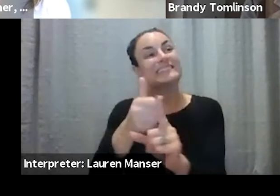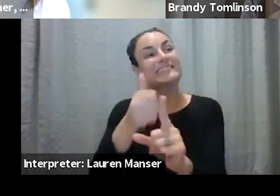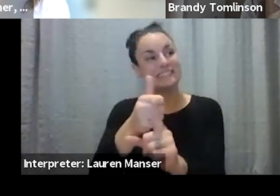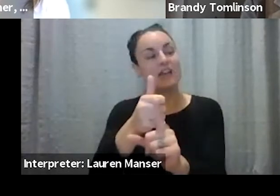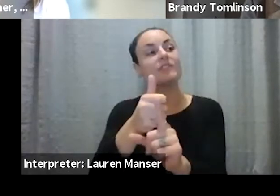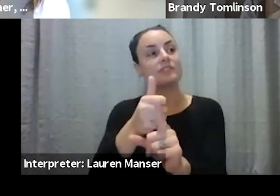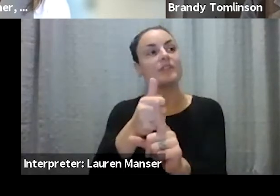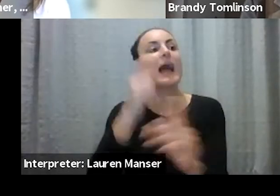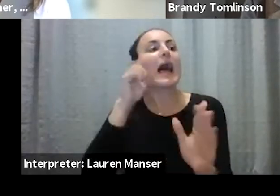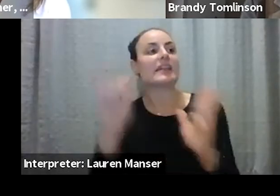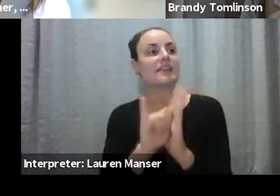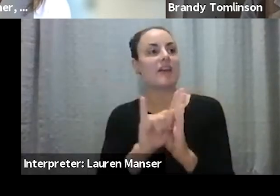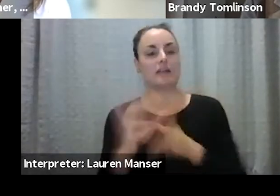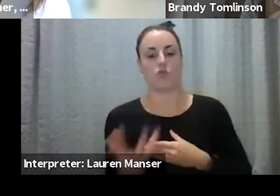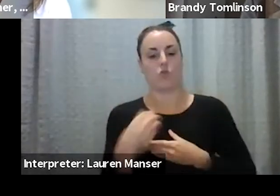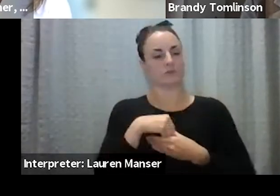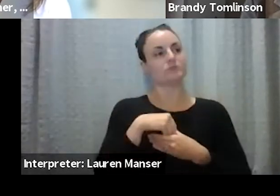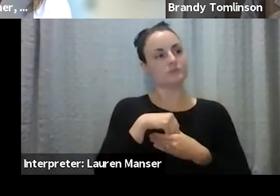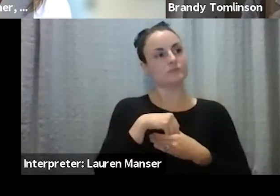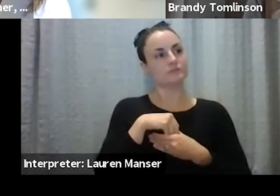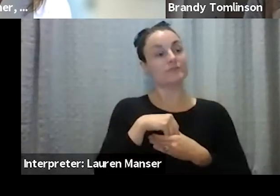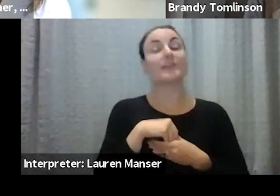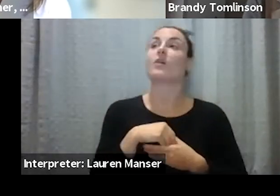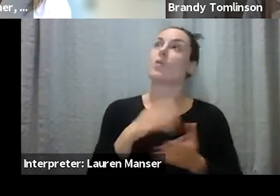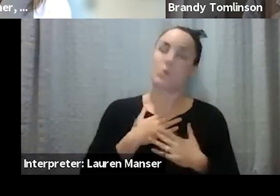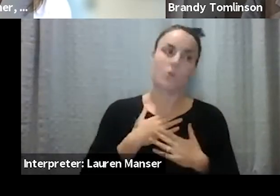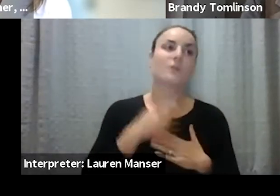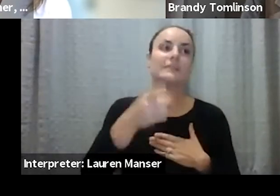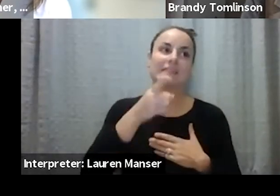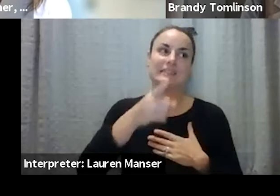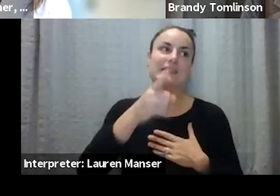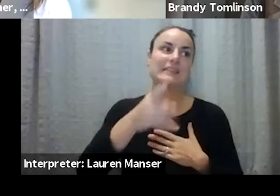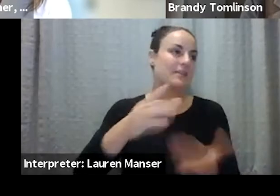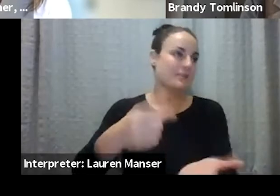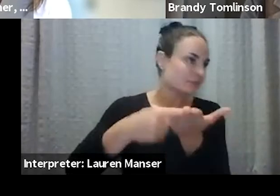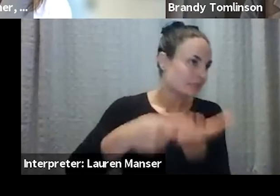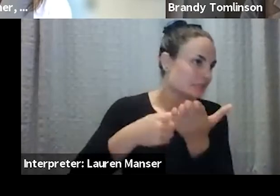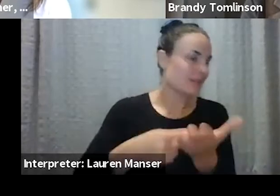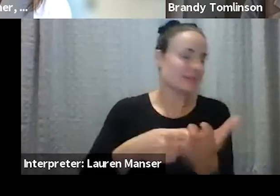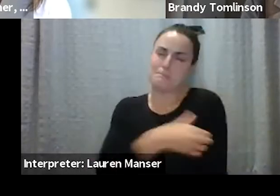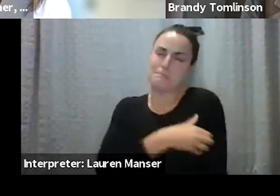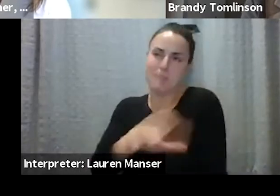He spoke very powerfully about the impacts that the pandemic have had on his own mental health